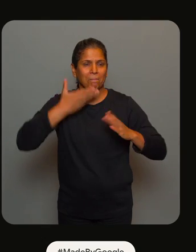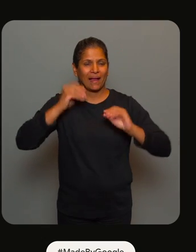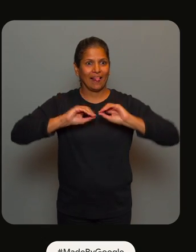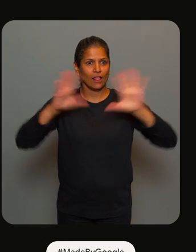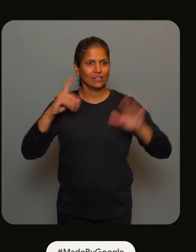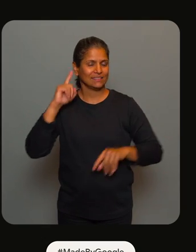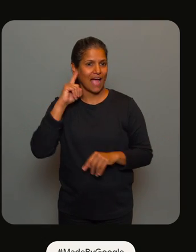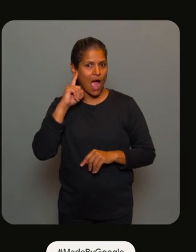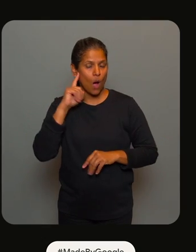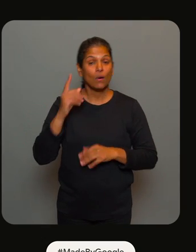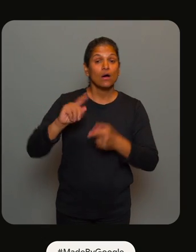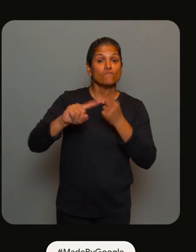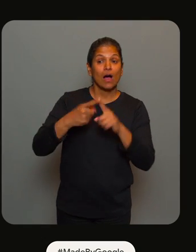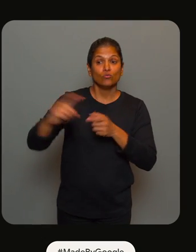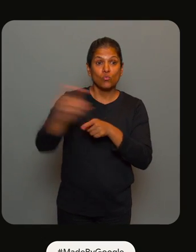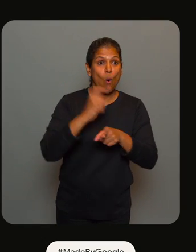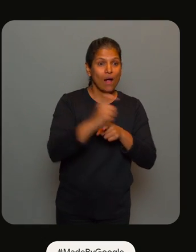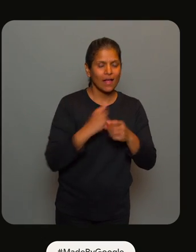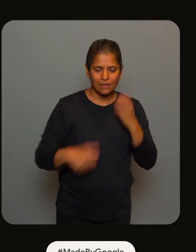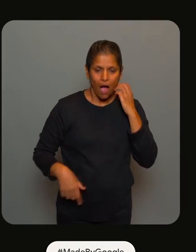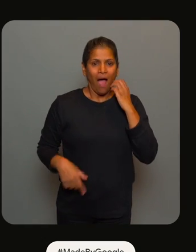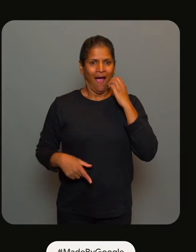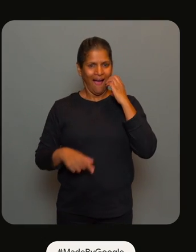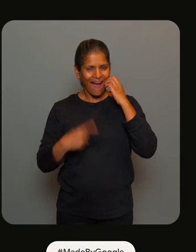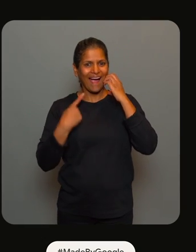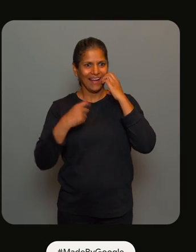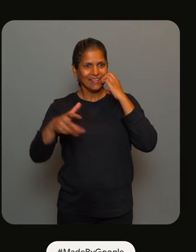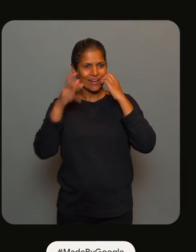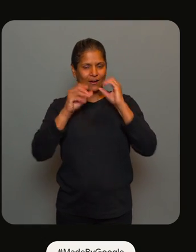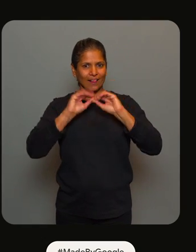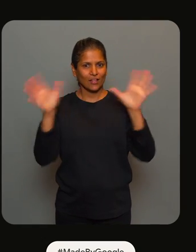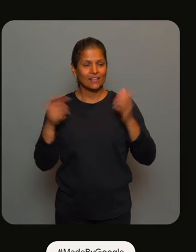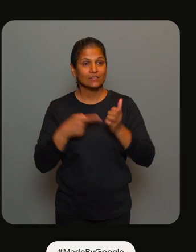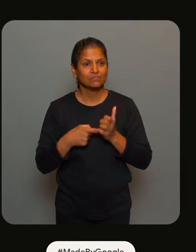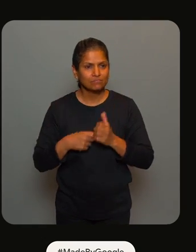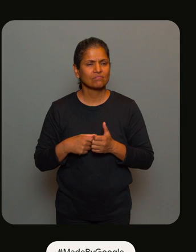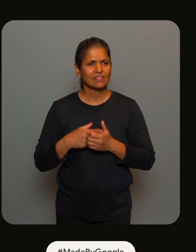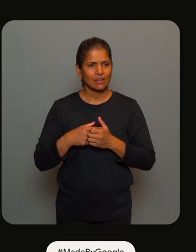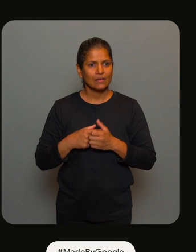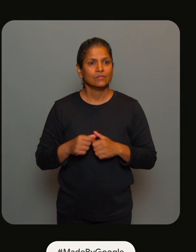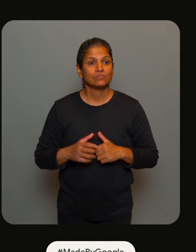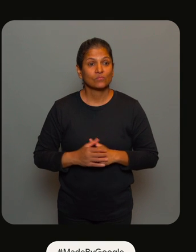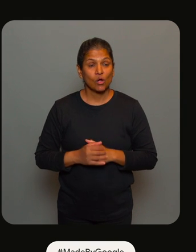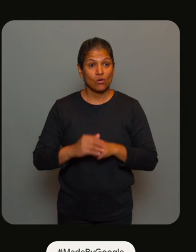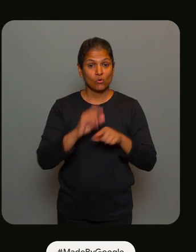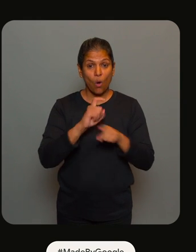able to hear them just fine. The suite of Pixel Call Assist features is the perfect example